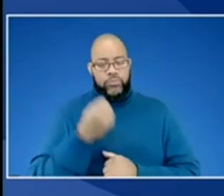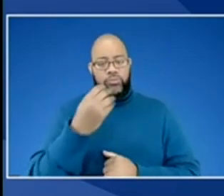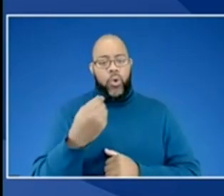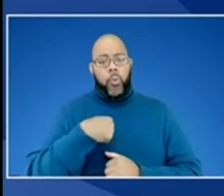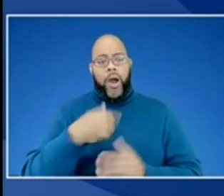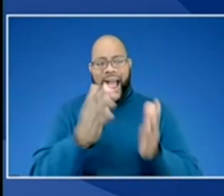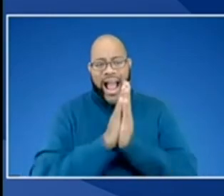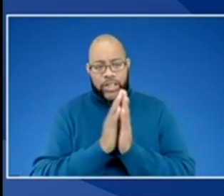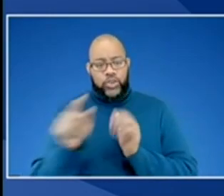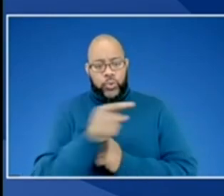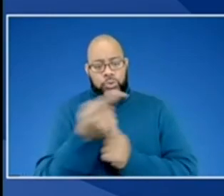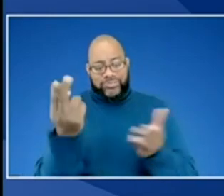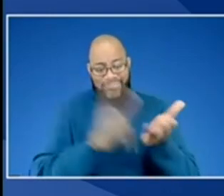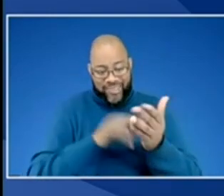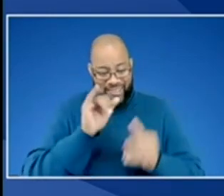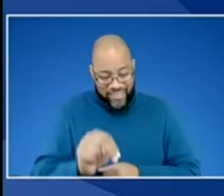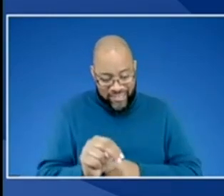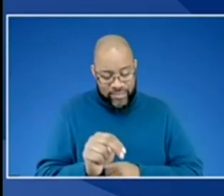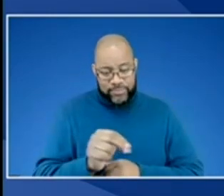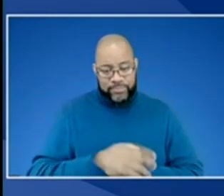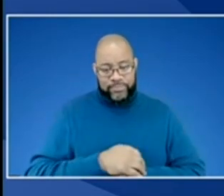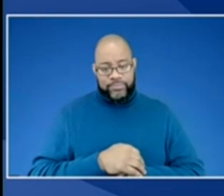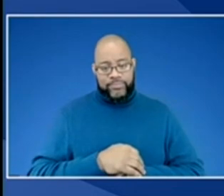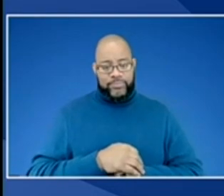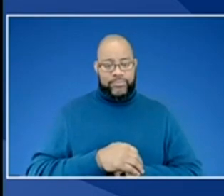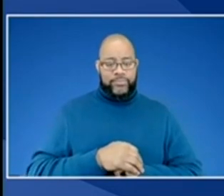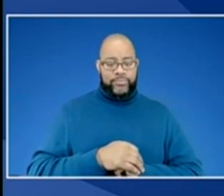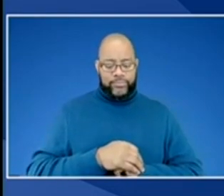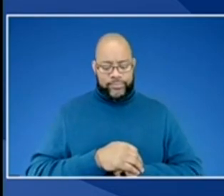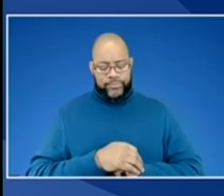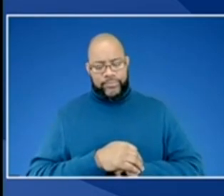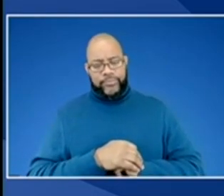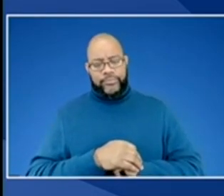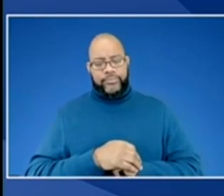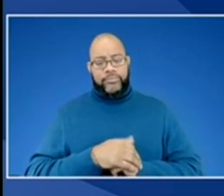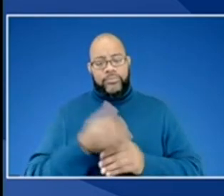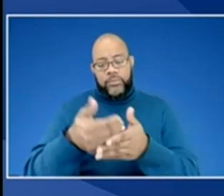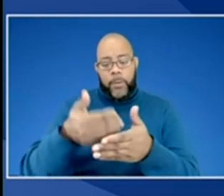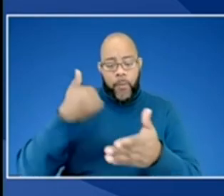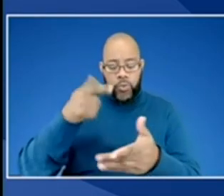you sign in prior to your start time or